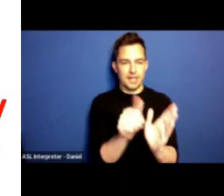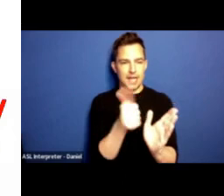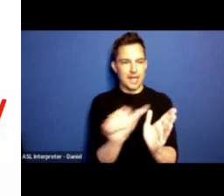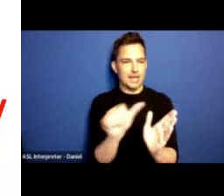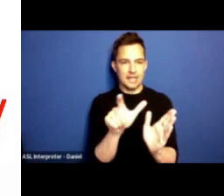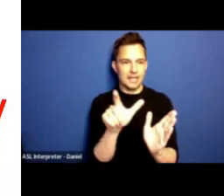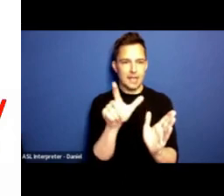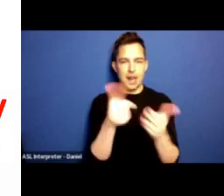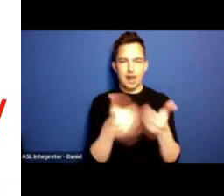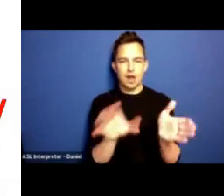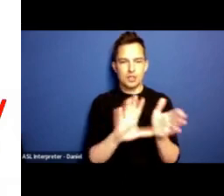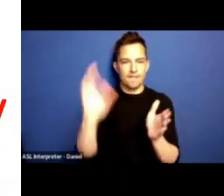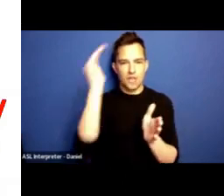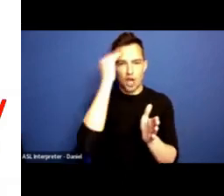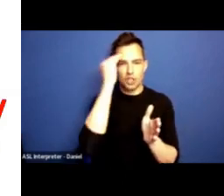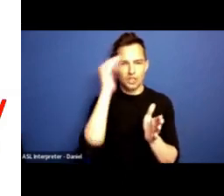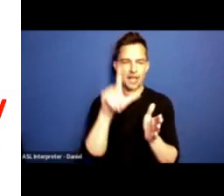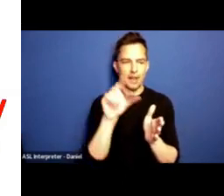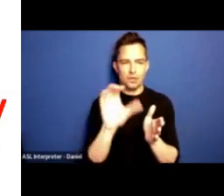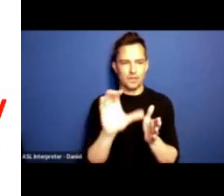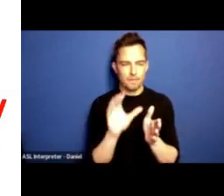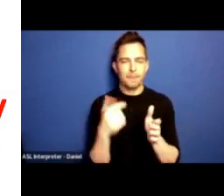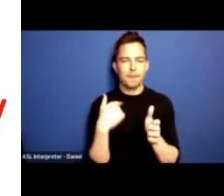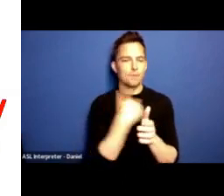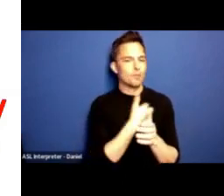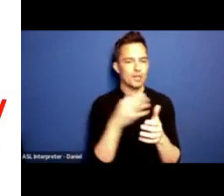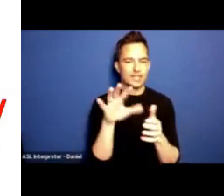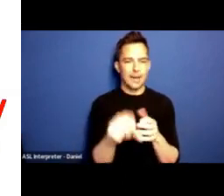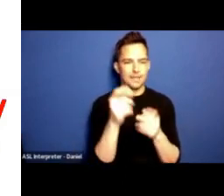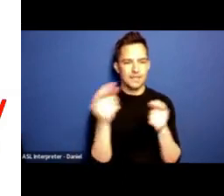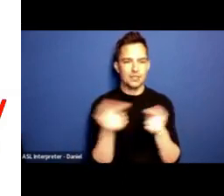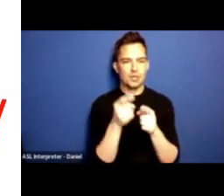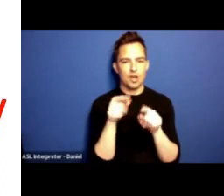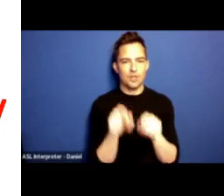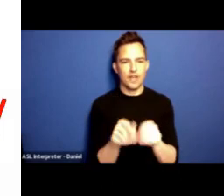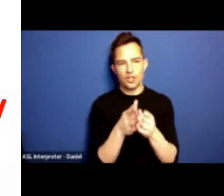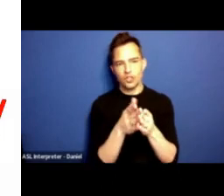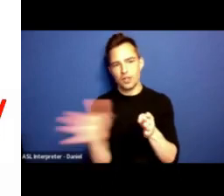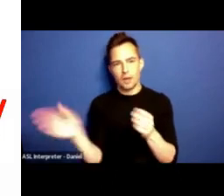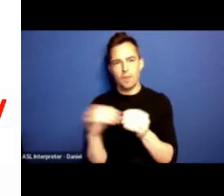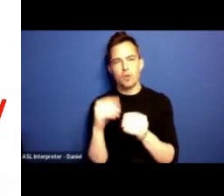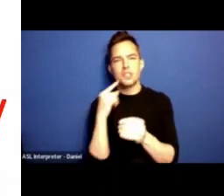consciousness, we are capturing the injuries from there on out to those more severe, but we are